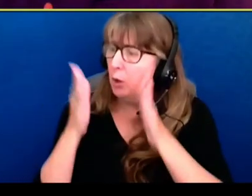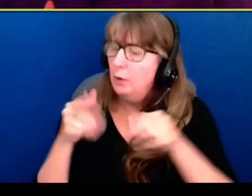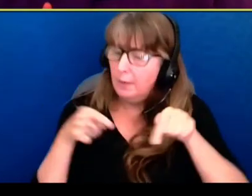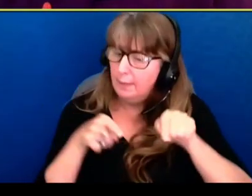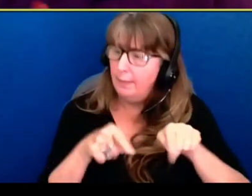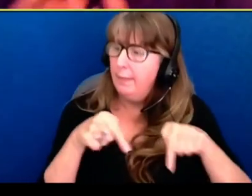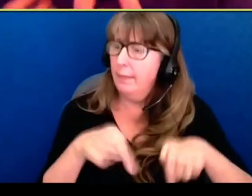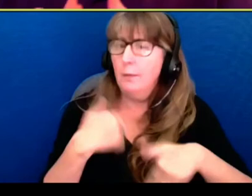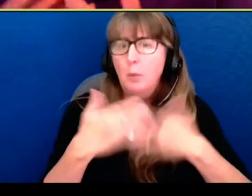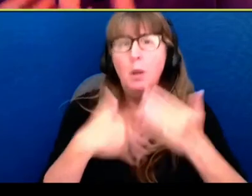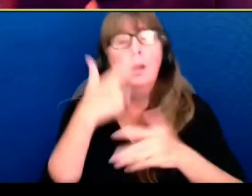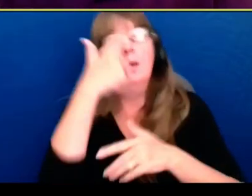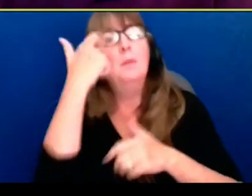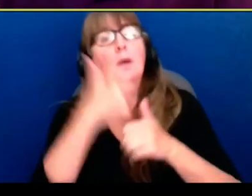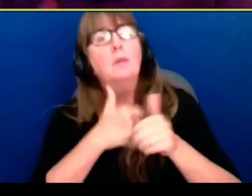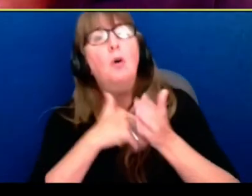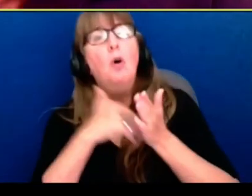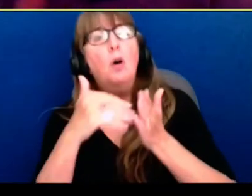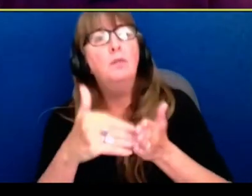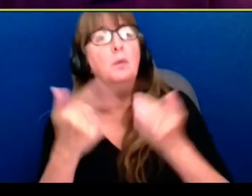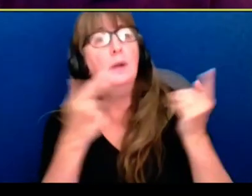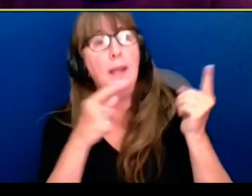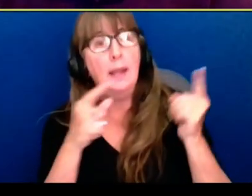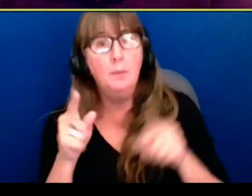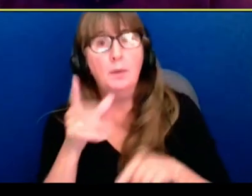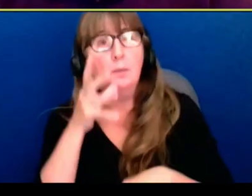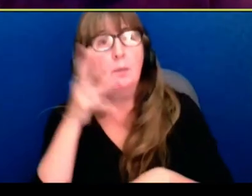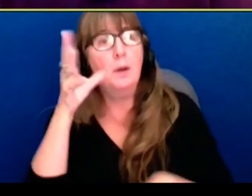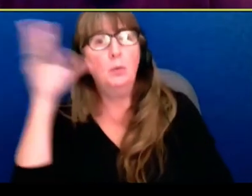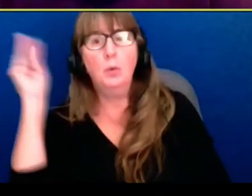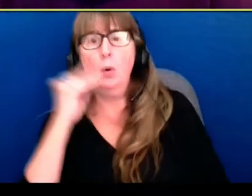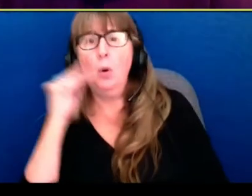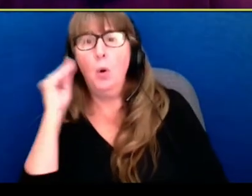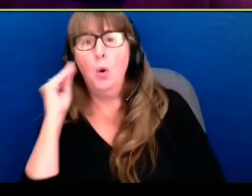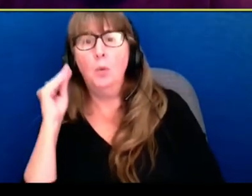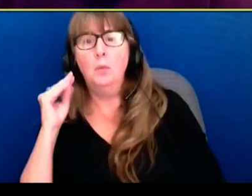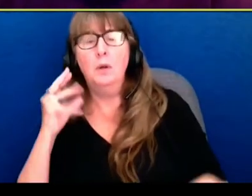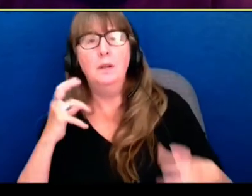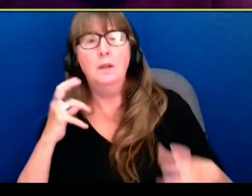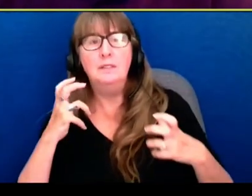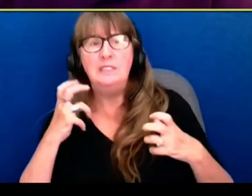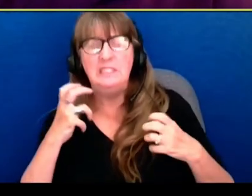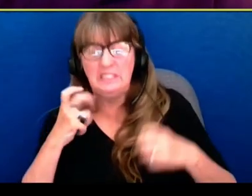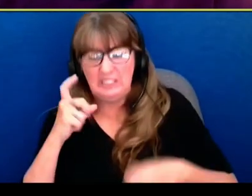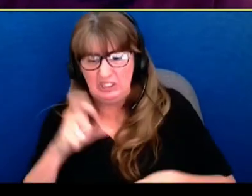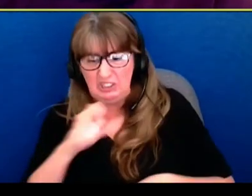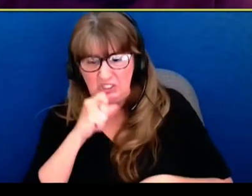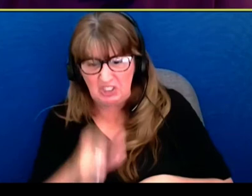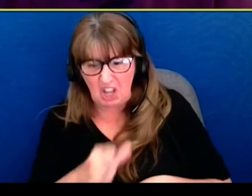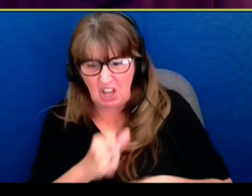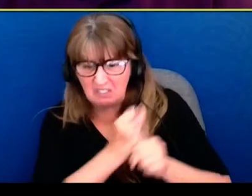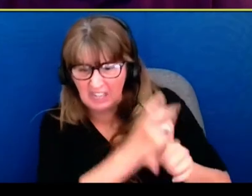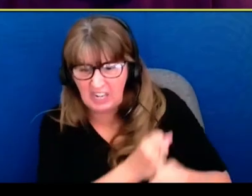Because most of the the time, when that happens, parents will go home and they'll sit there and go Darn, I shouldn't have done that. I shouldn't have responded that way.